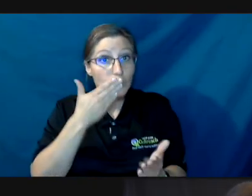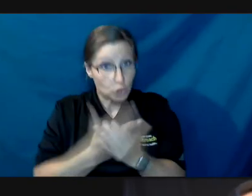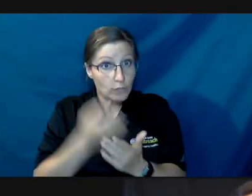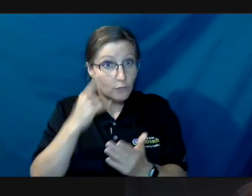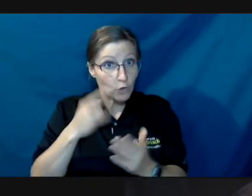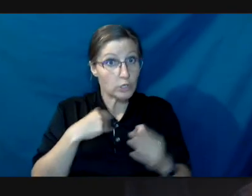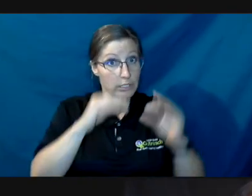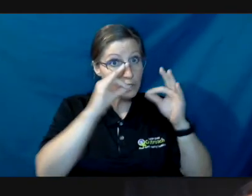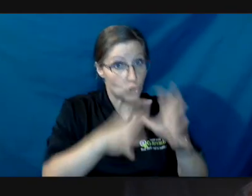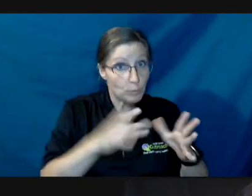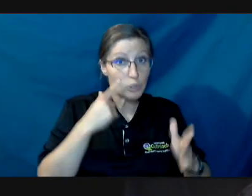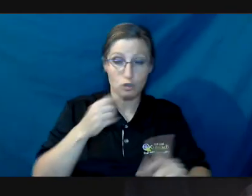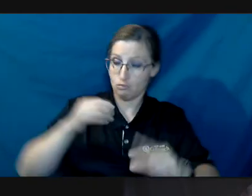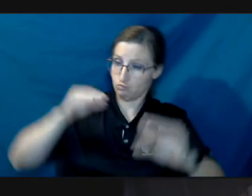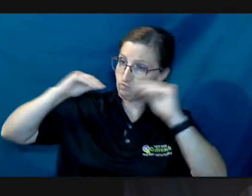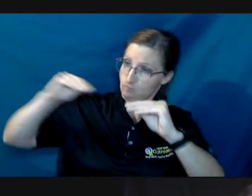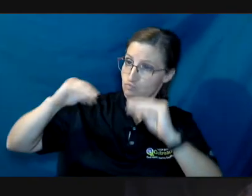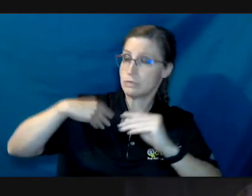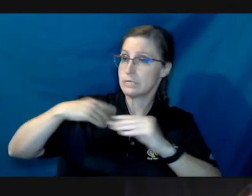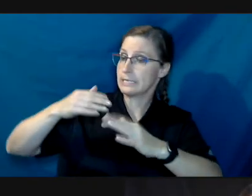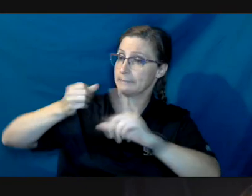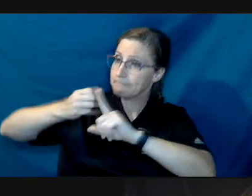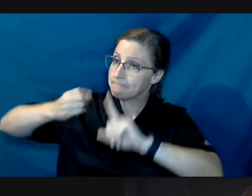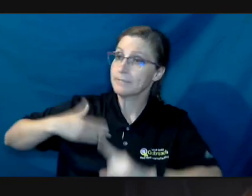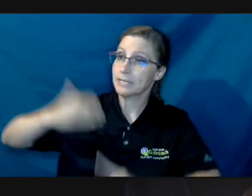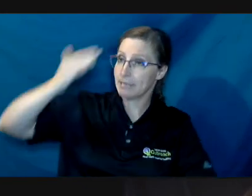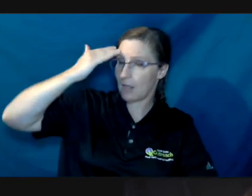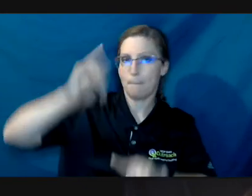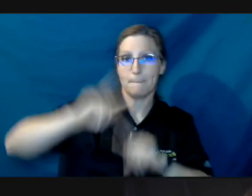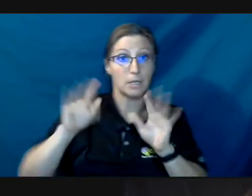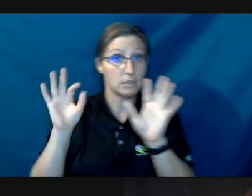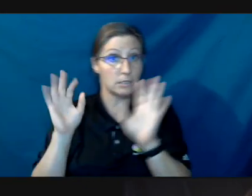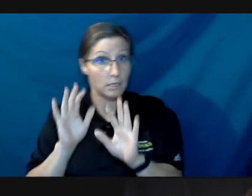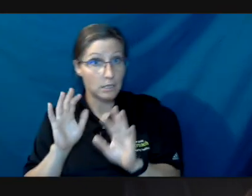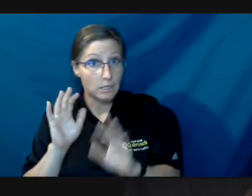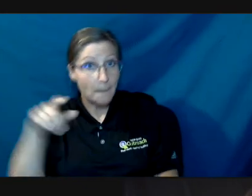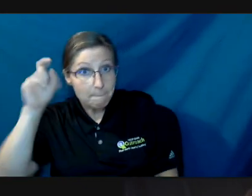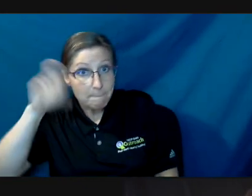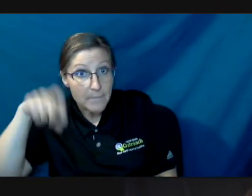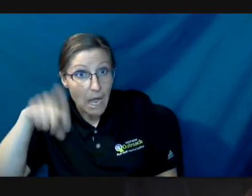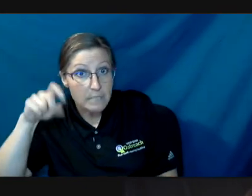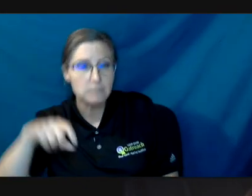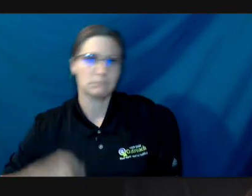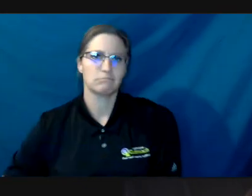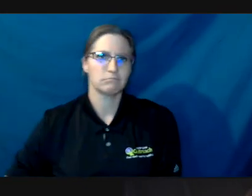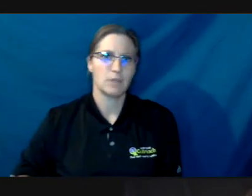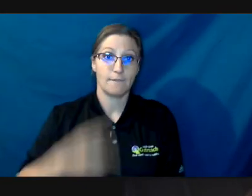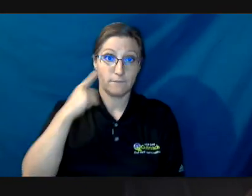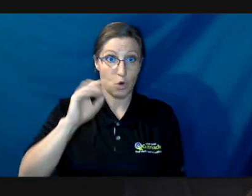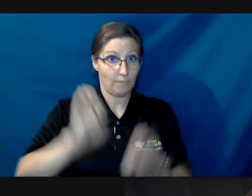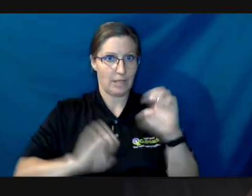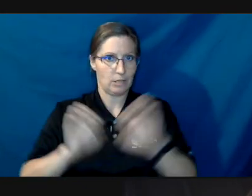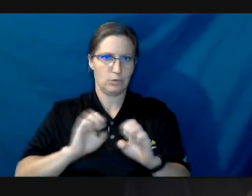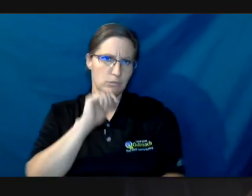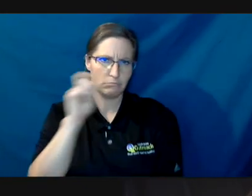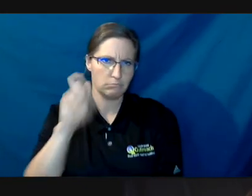to teach and expand their knowledge but it's not a necessity for them to evaluate you.